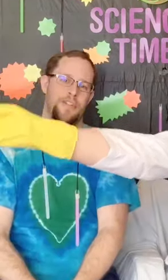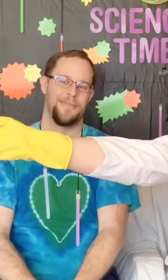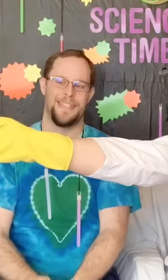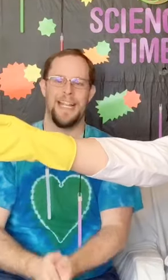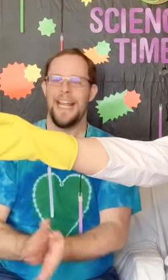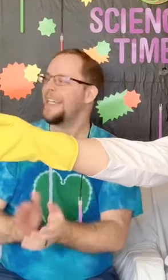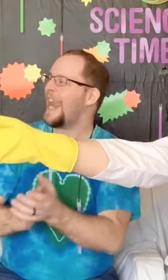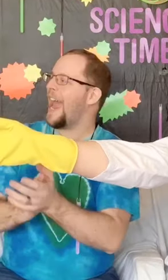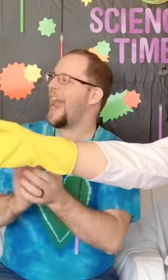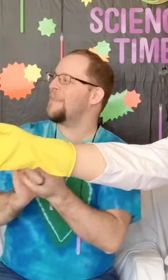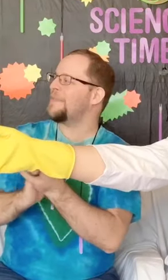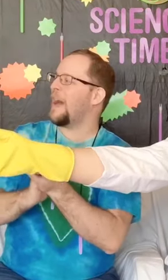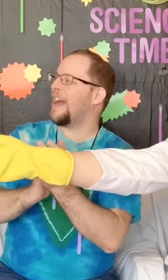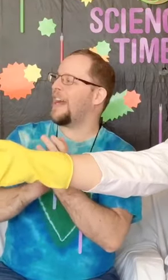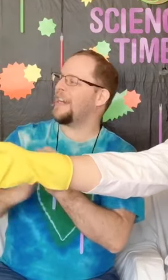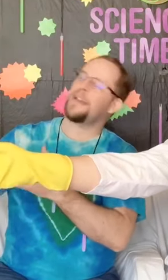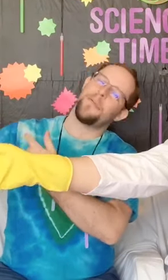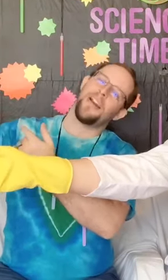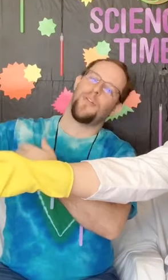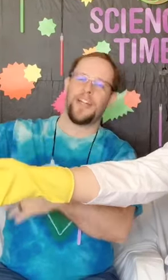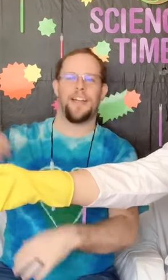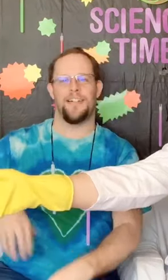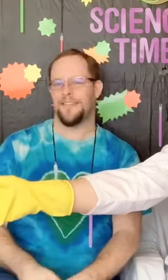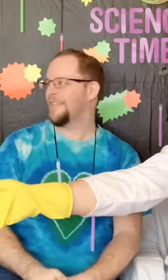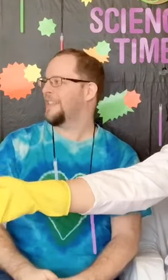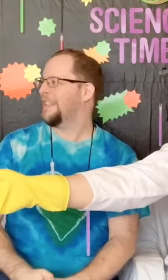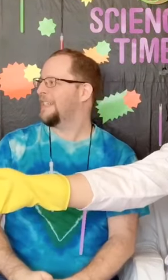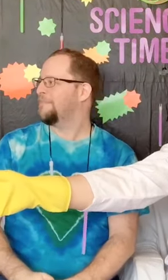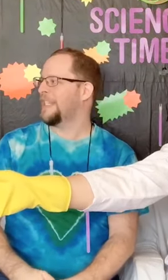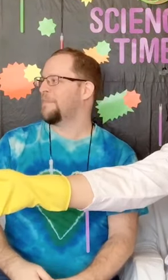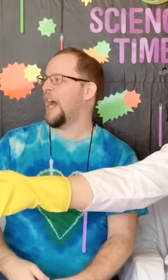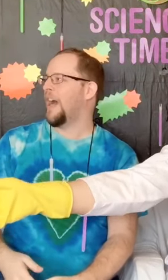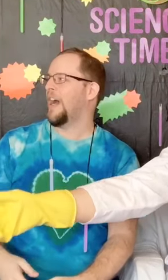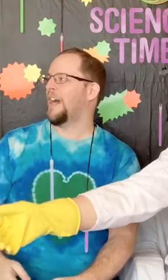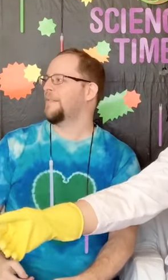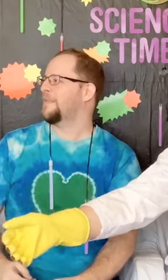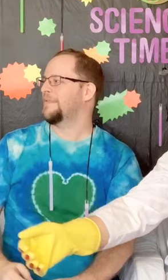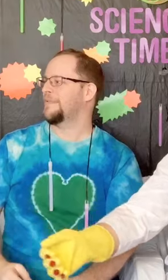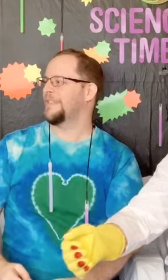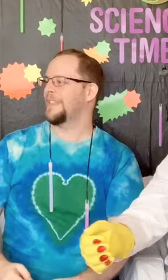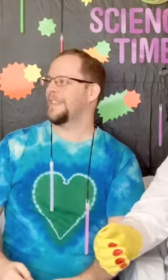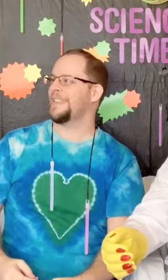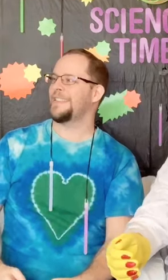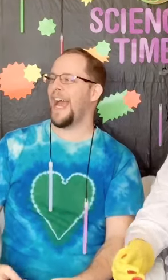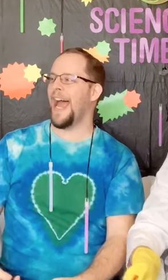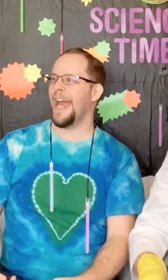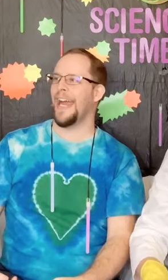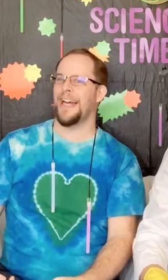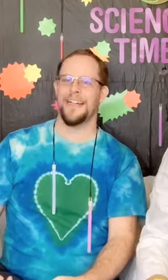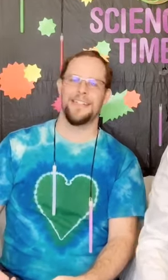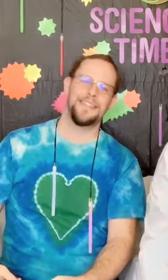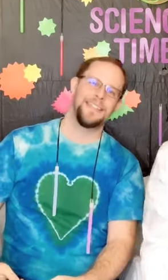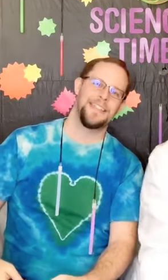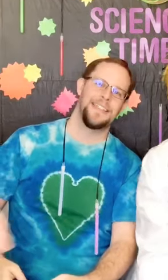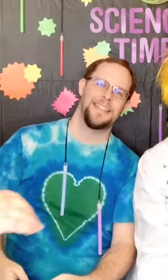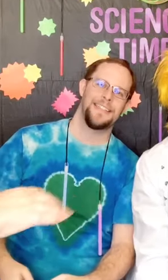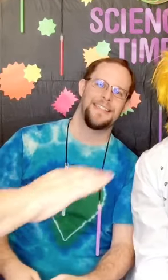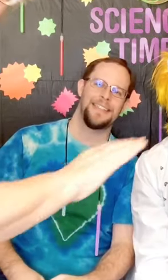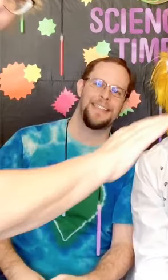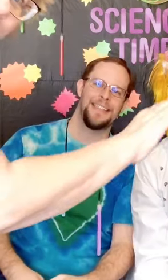Miss Barb, come on over here. Miss Barb. CALI: Miss Barb! AARON: MISS BARB!